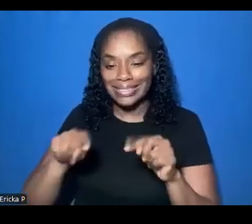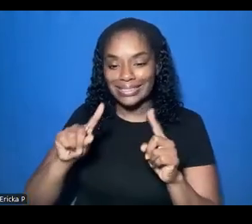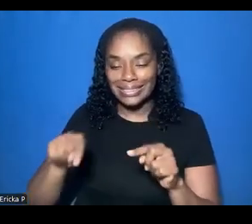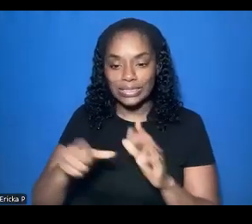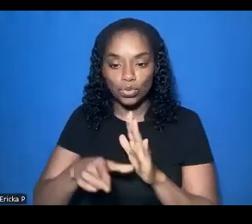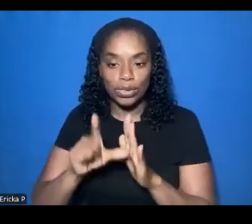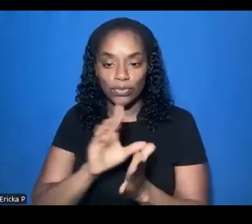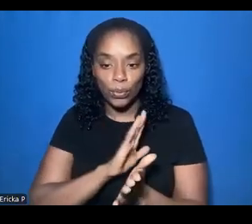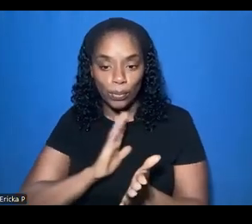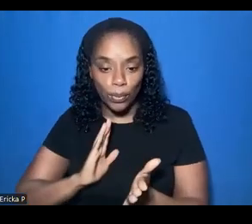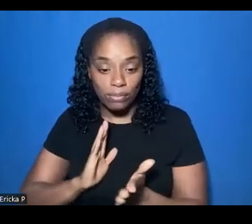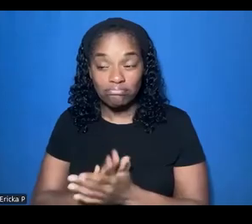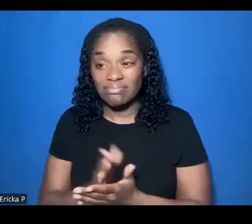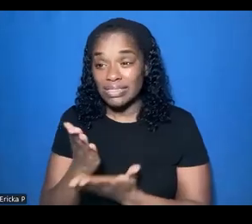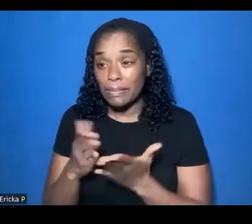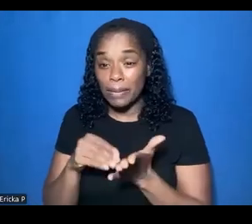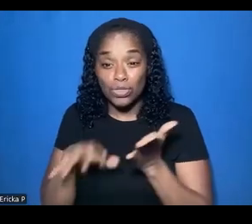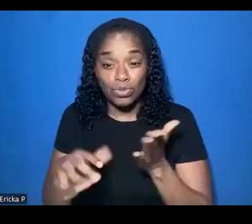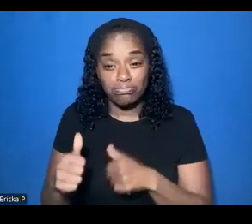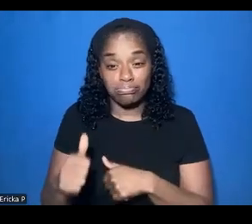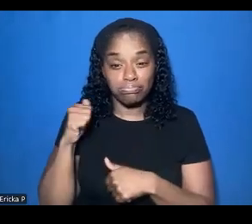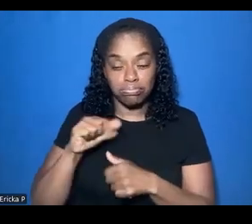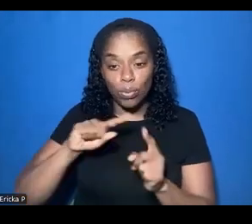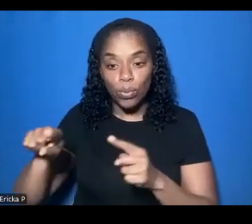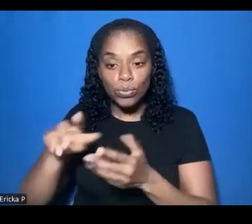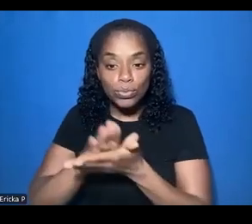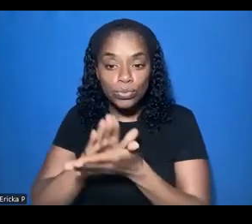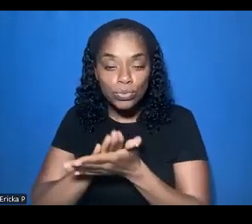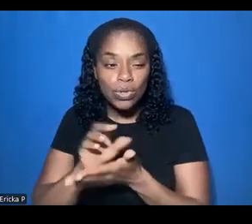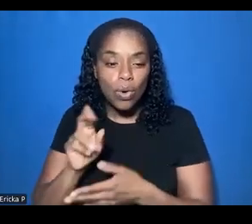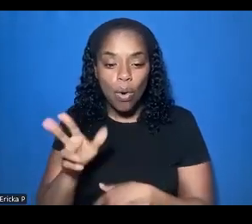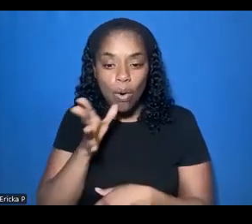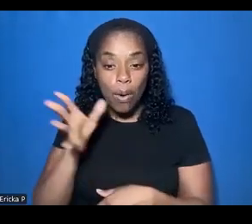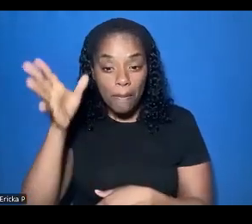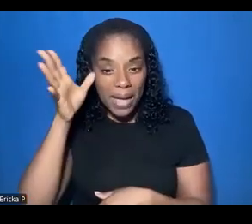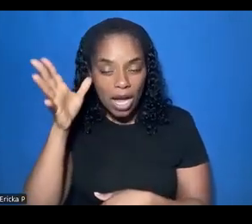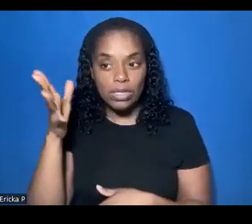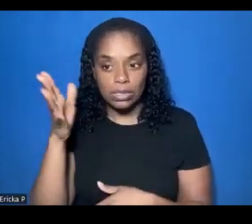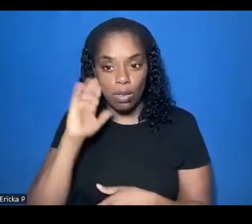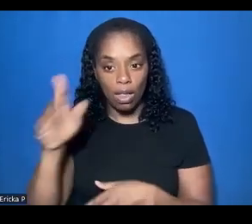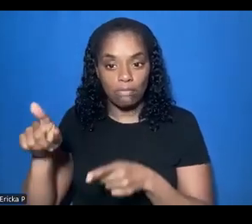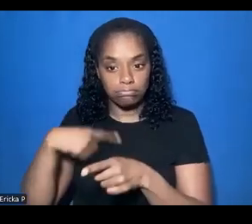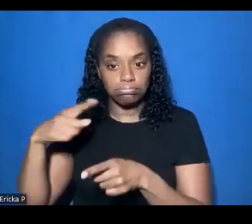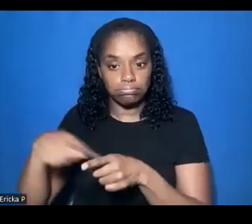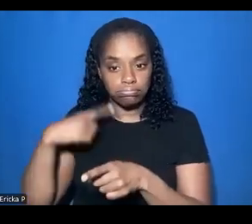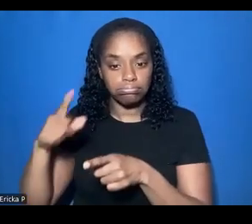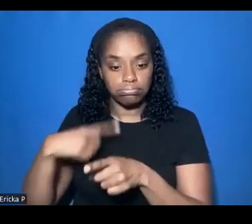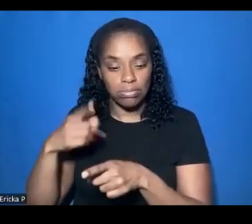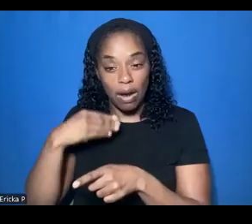The child may refuse to go to school, or parents will get constant calls at home for you to pick up the child